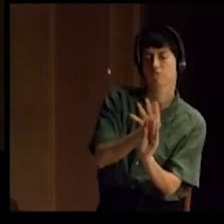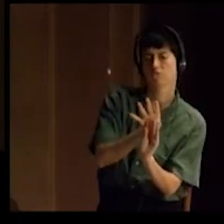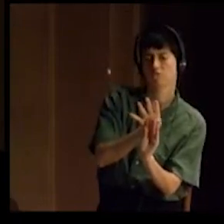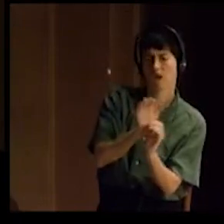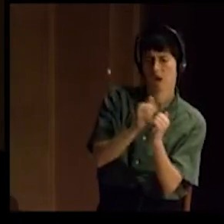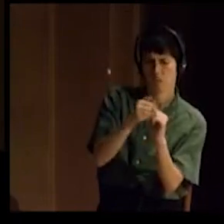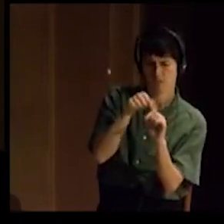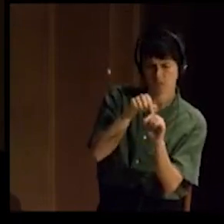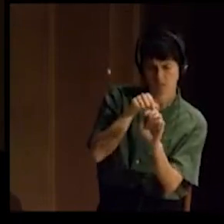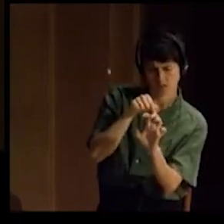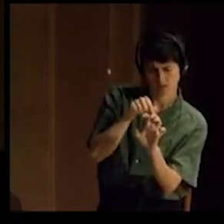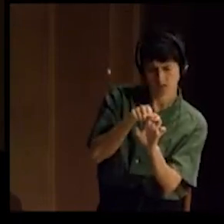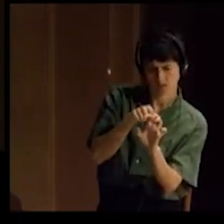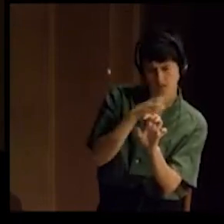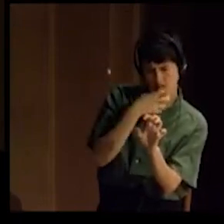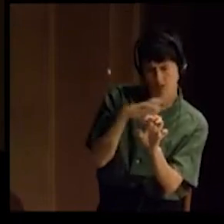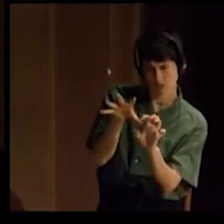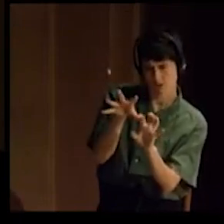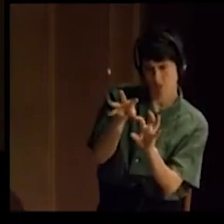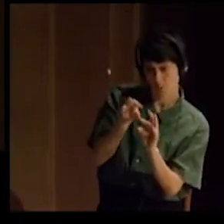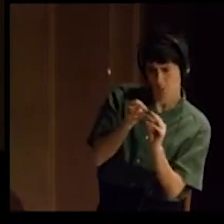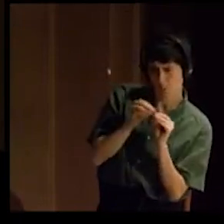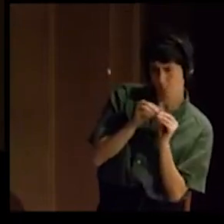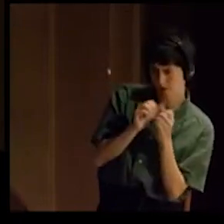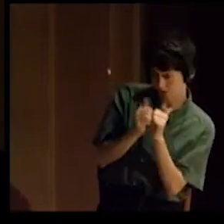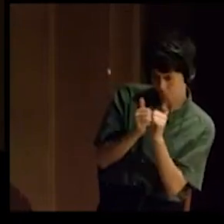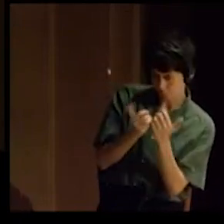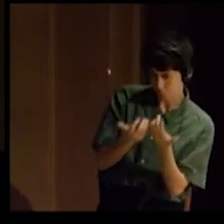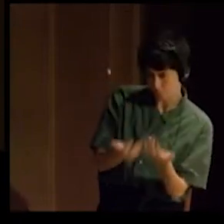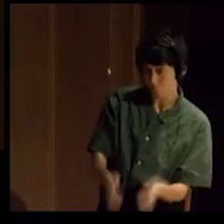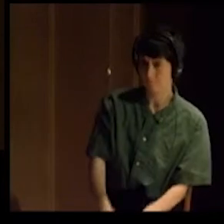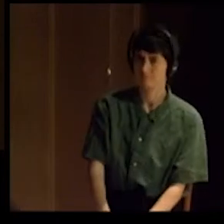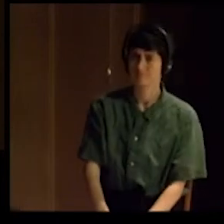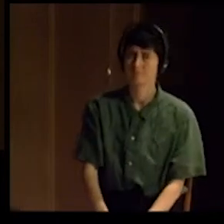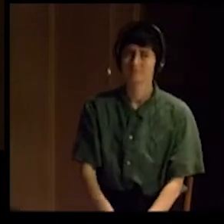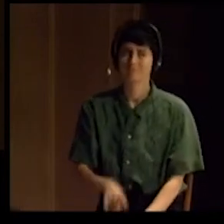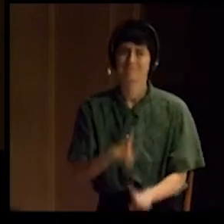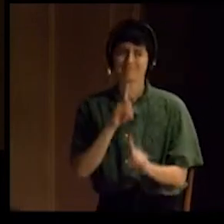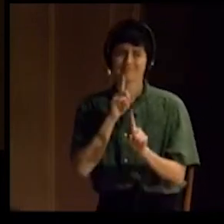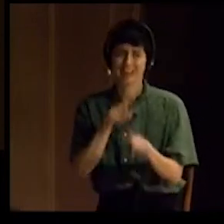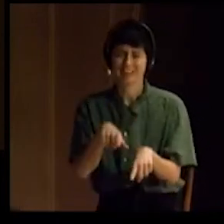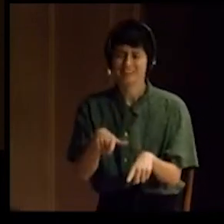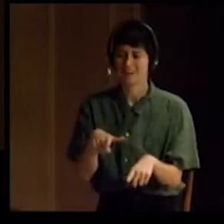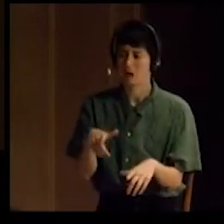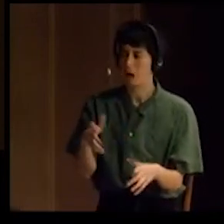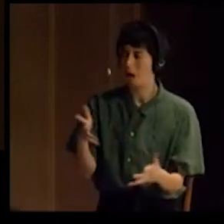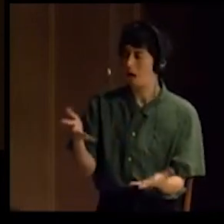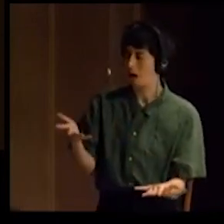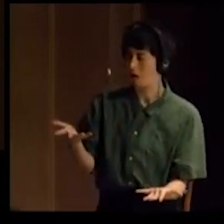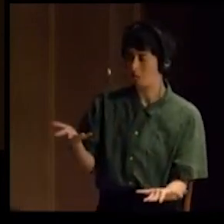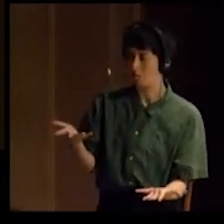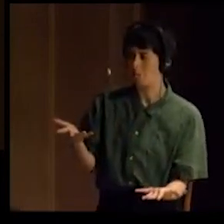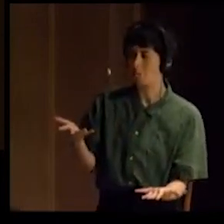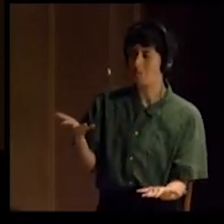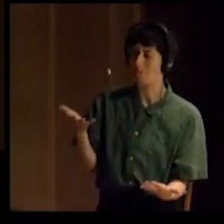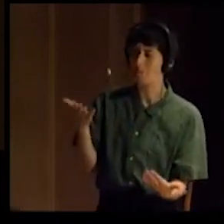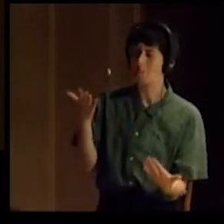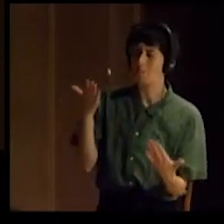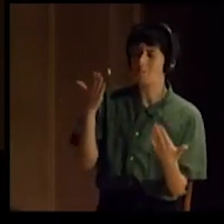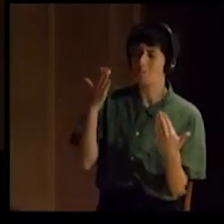And the answer is we are not fully sure. And so there's a couple of important things.